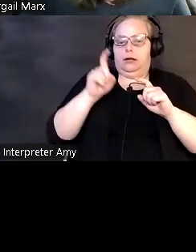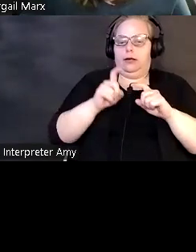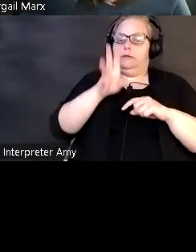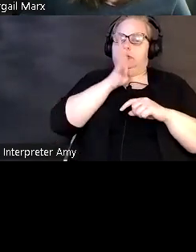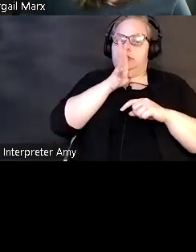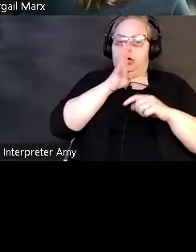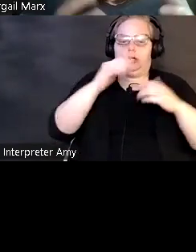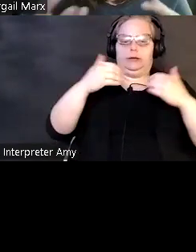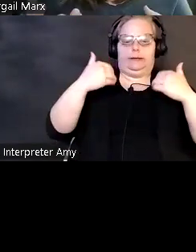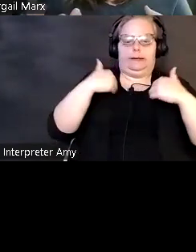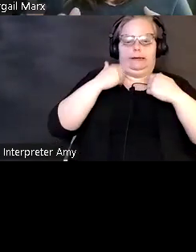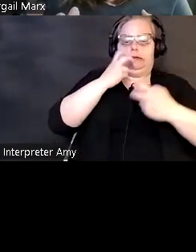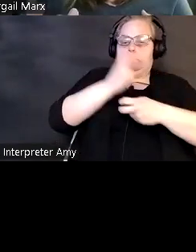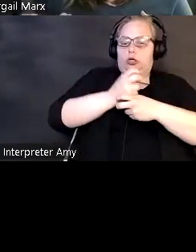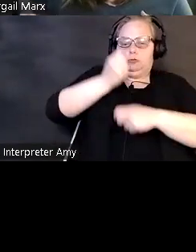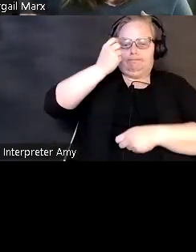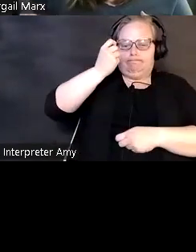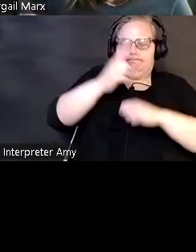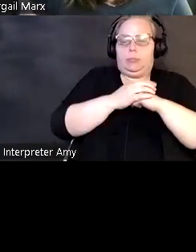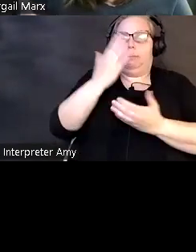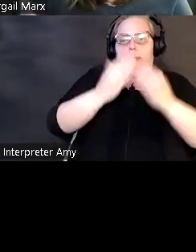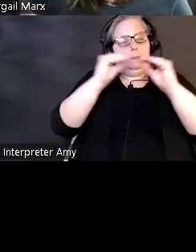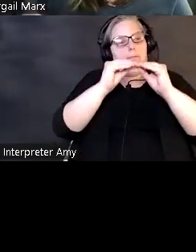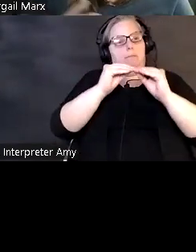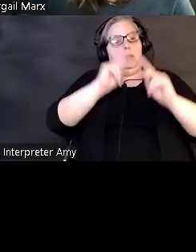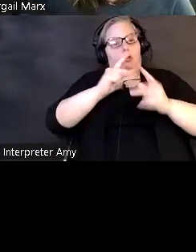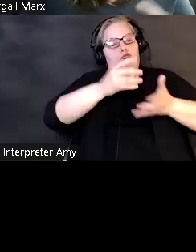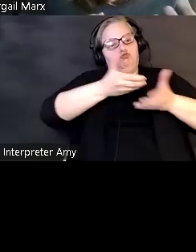maybe more familiar people understand them but less familiar people don't.